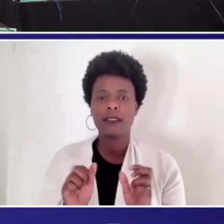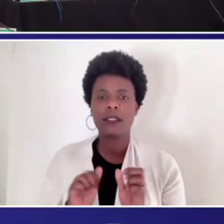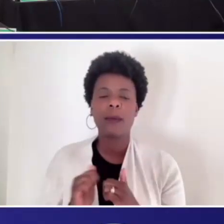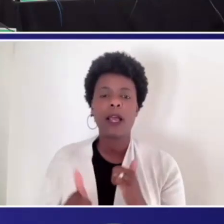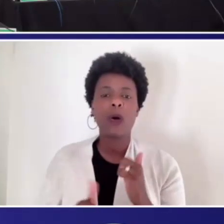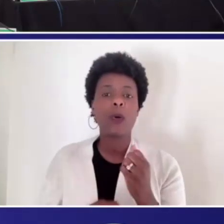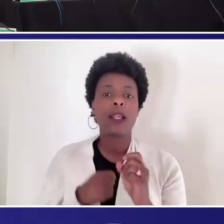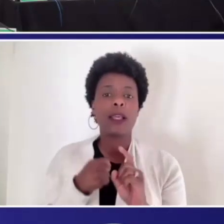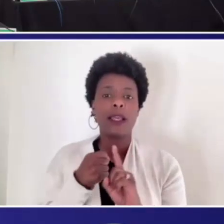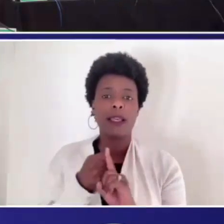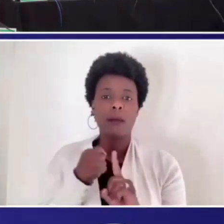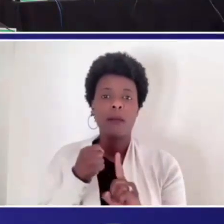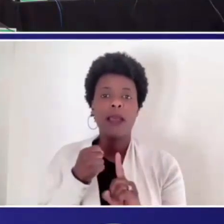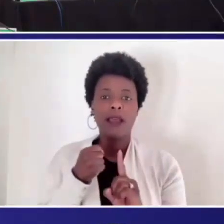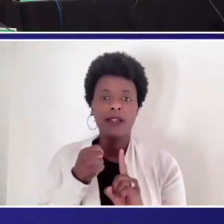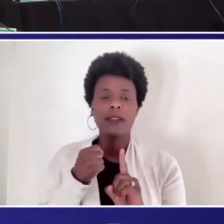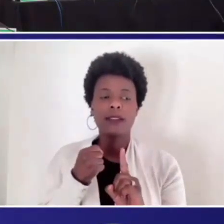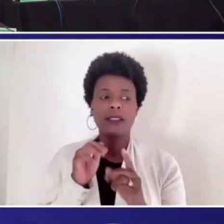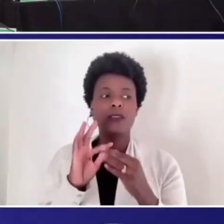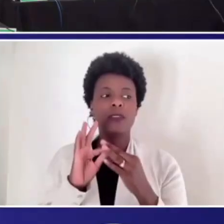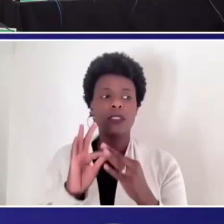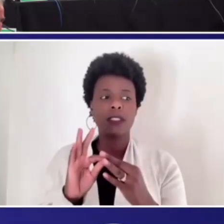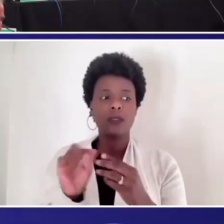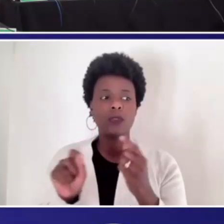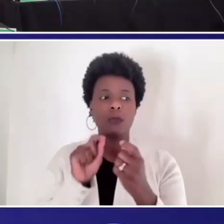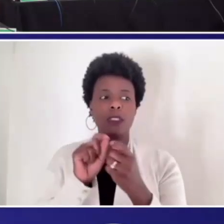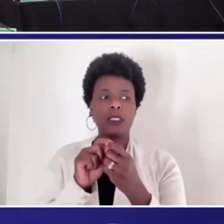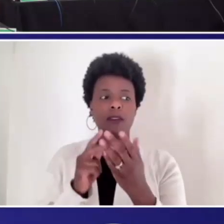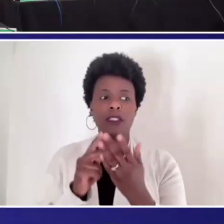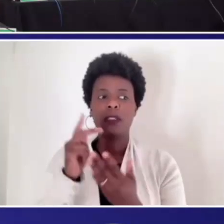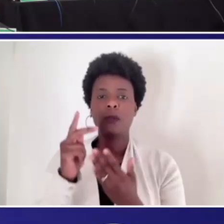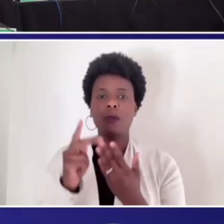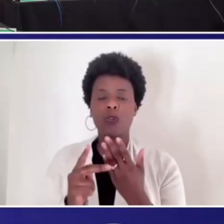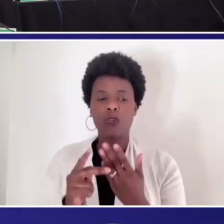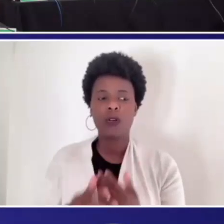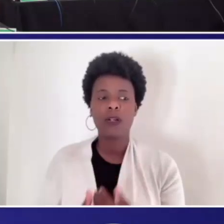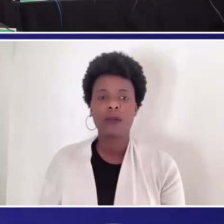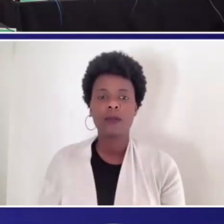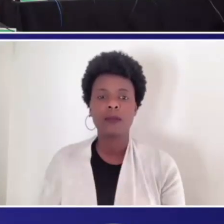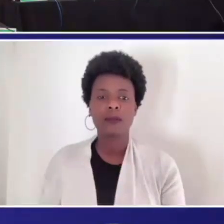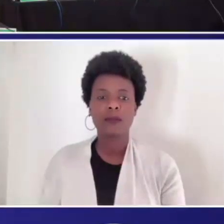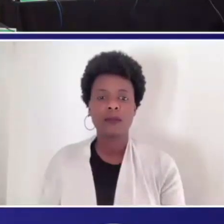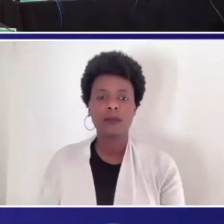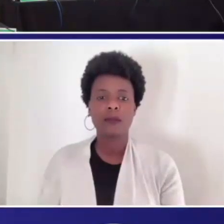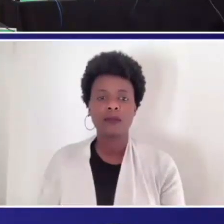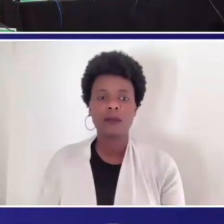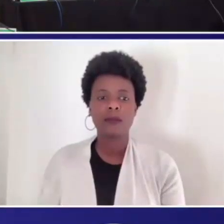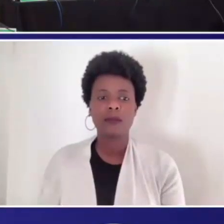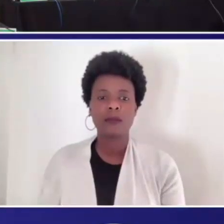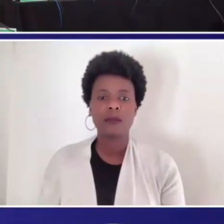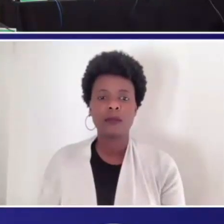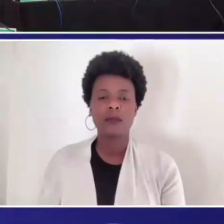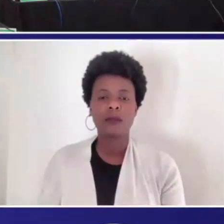with regard to specific programs and -- hold on. So, so the --